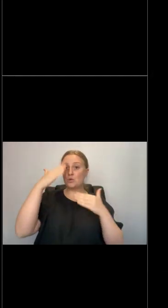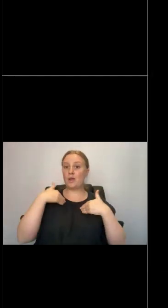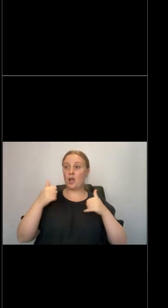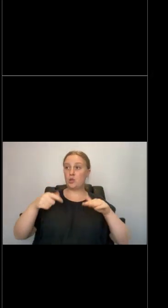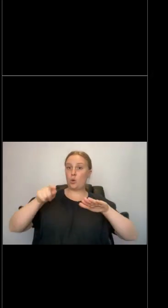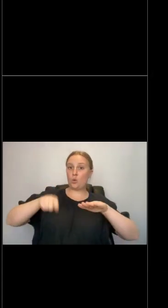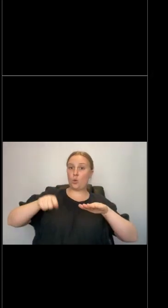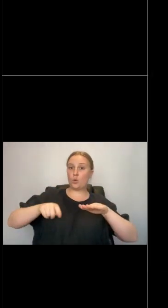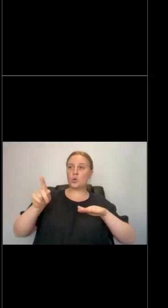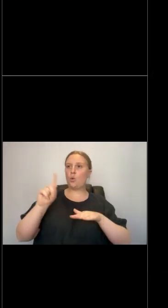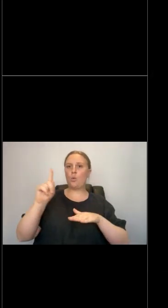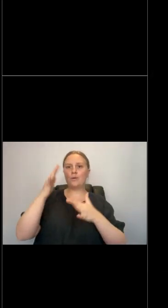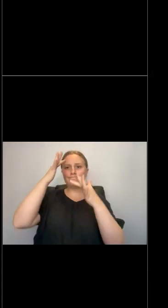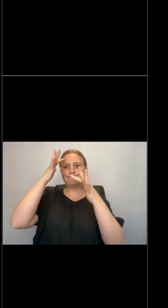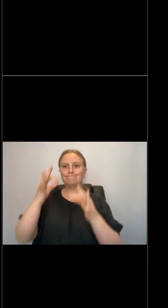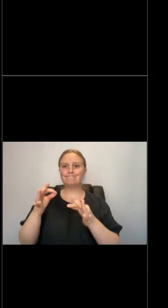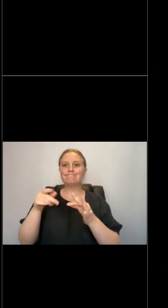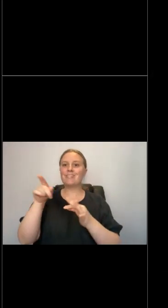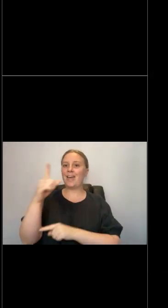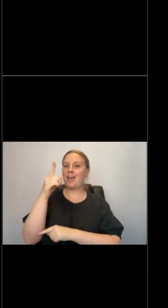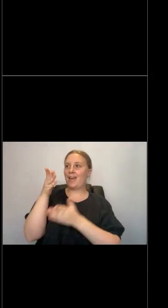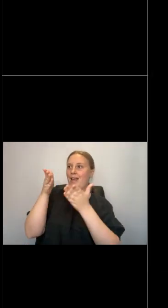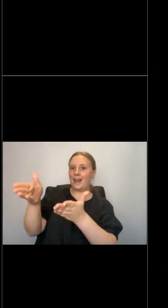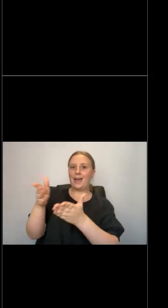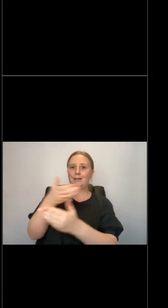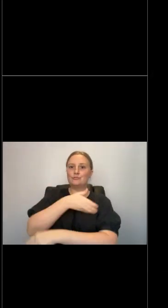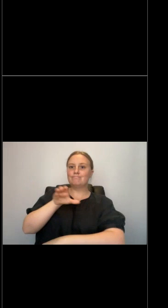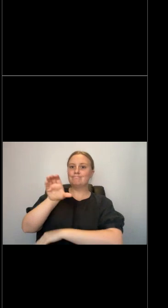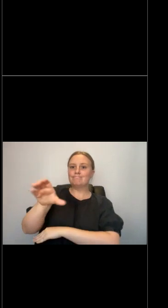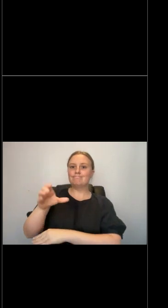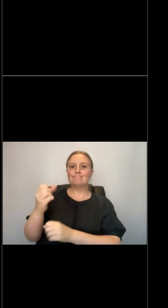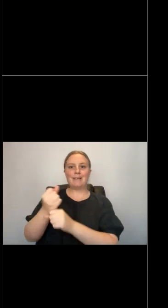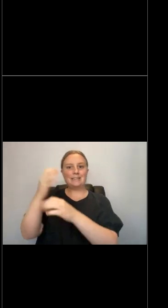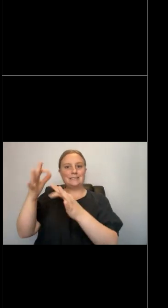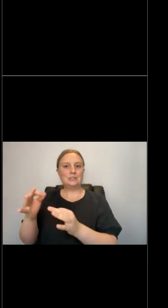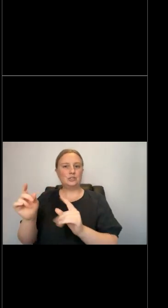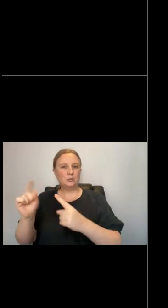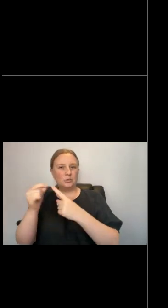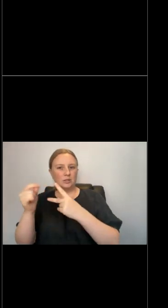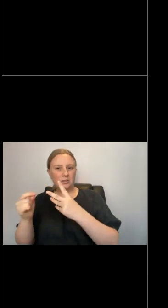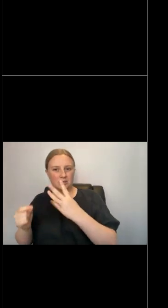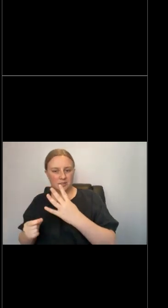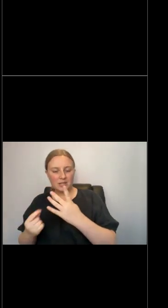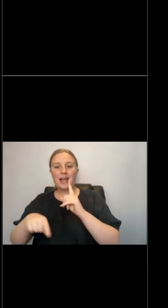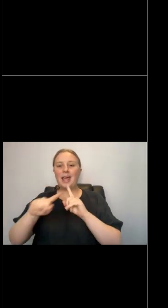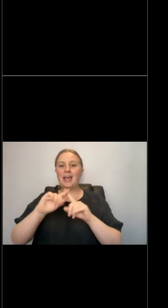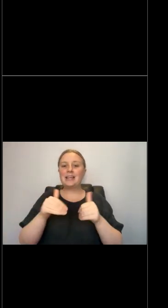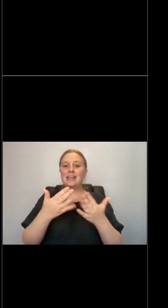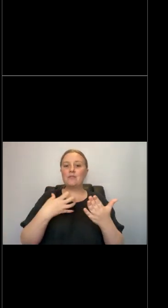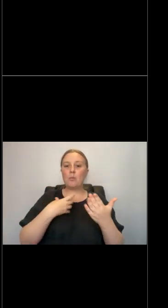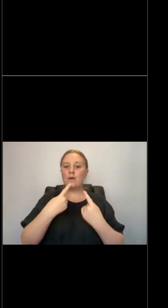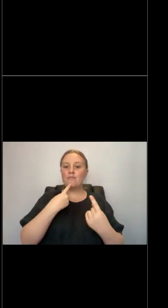It also provides a little information about there about the down there, down the bottom, about the relationship